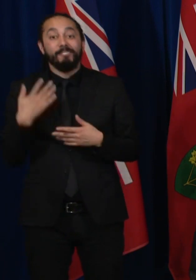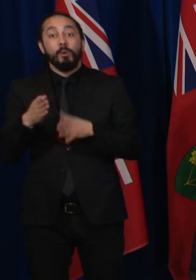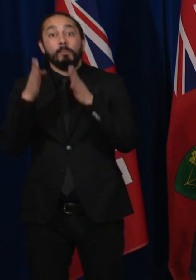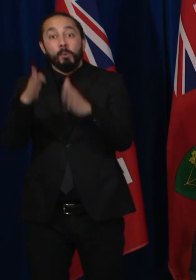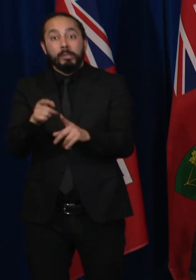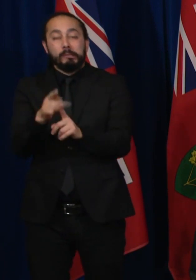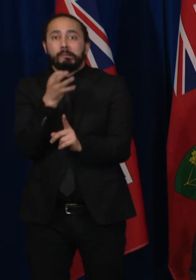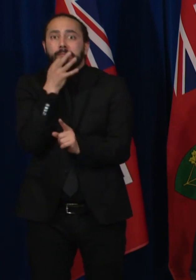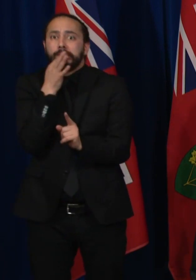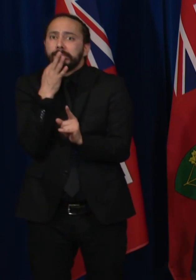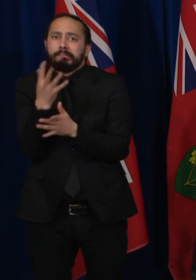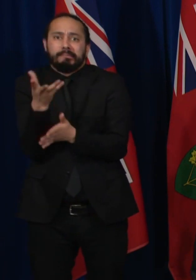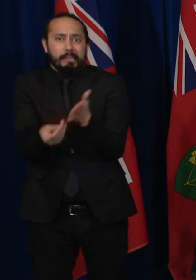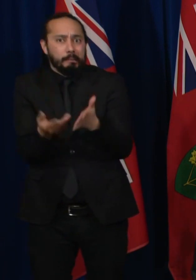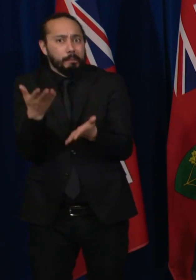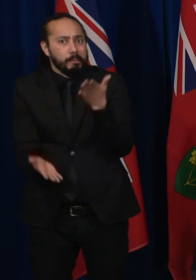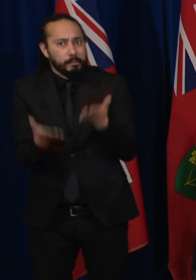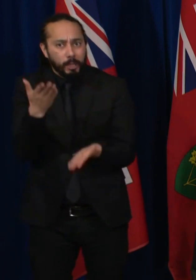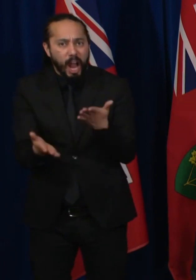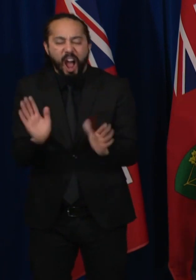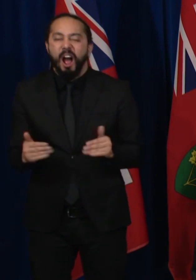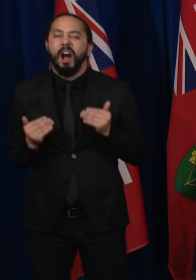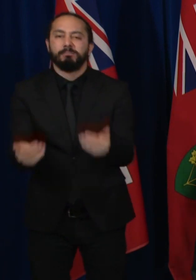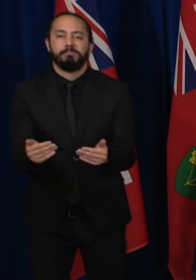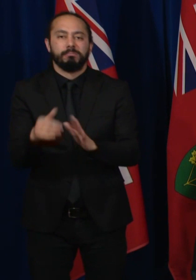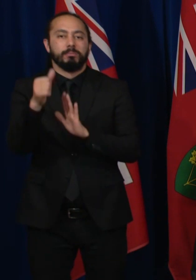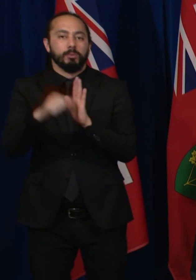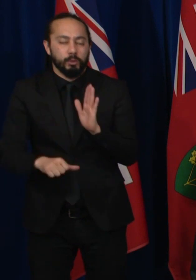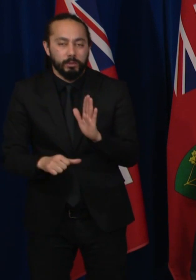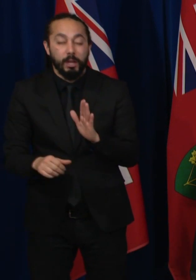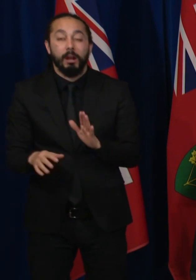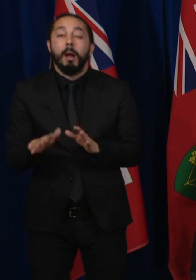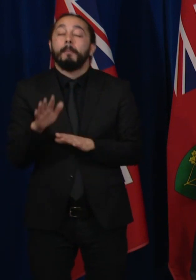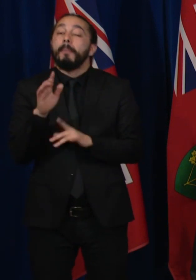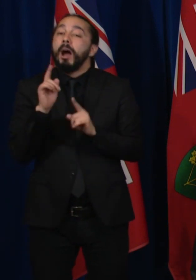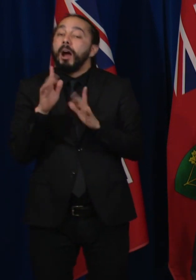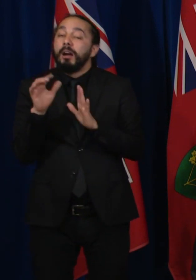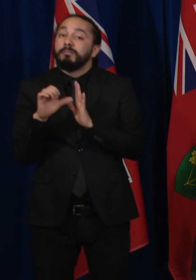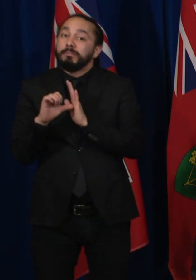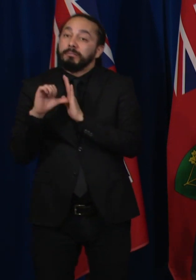need. But I do want to stress that this is something that we take into